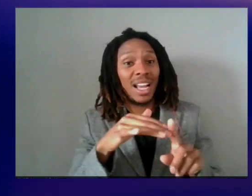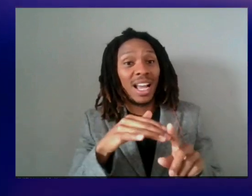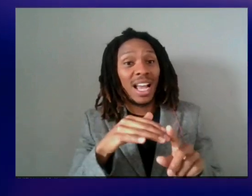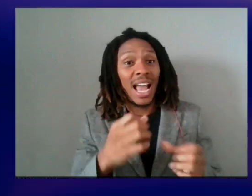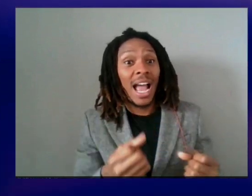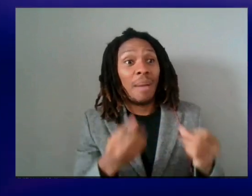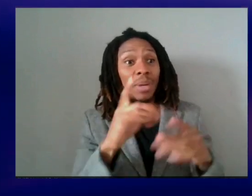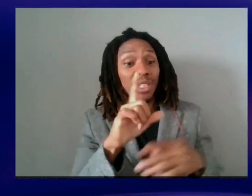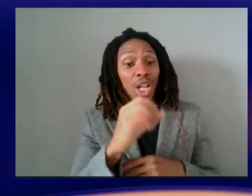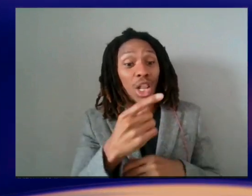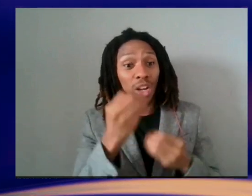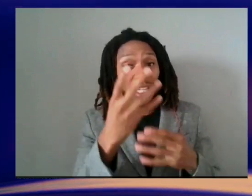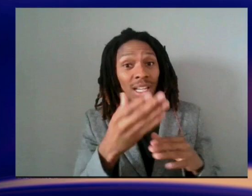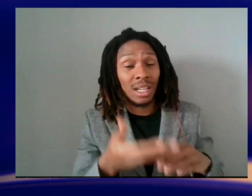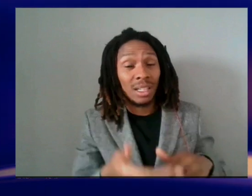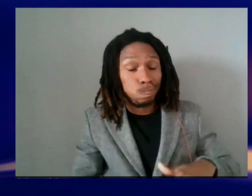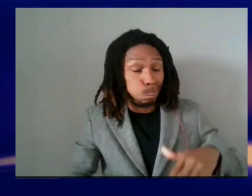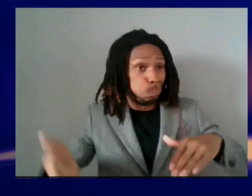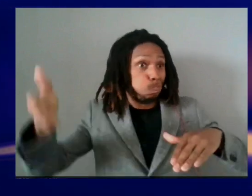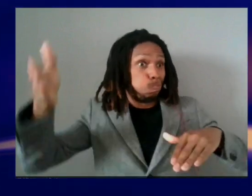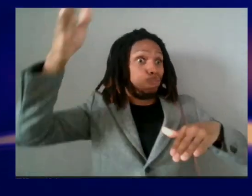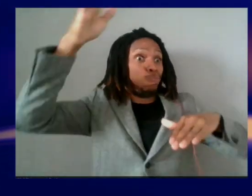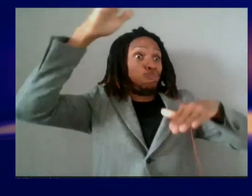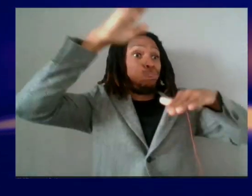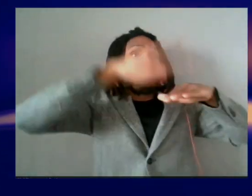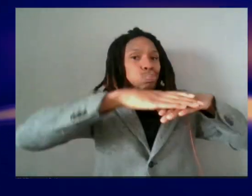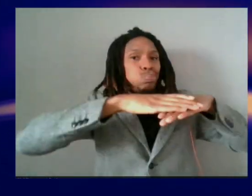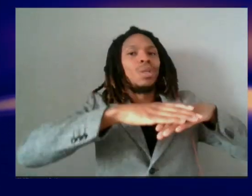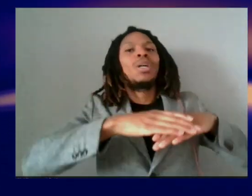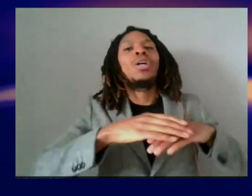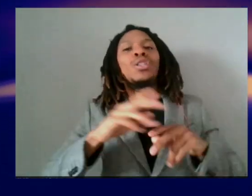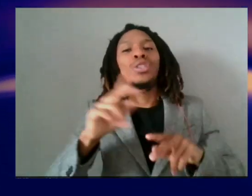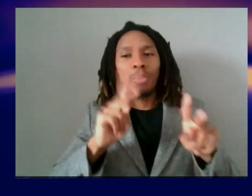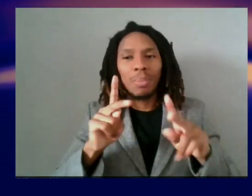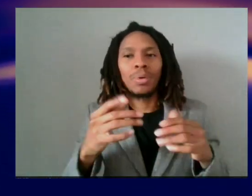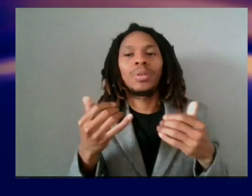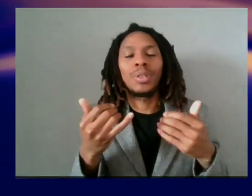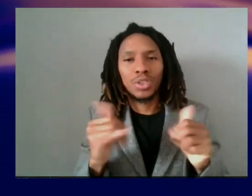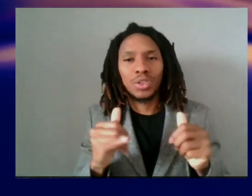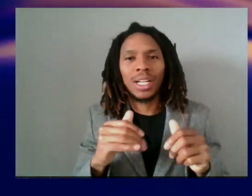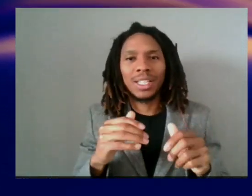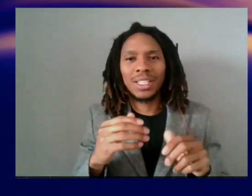So people are looking to sort of compliment log data with other types of data